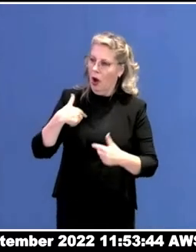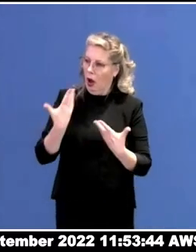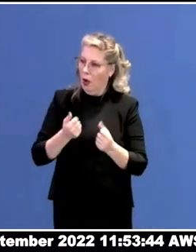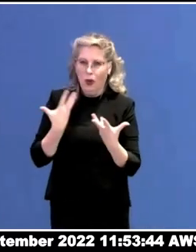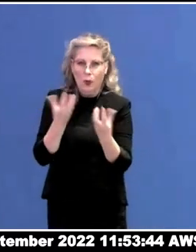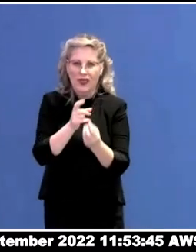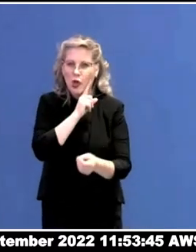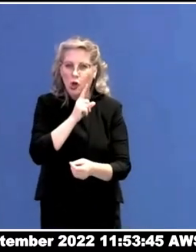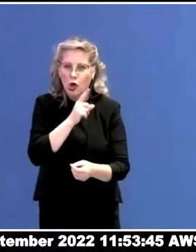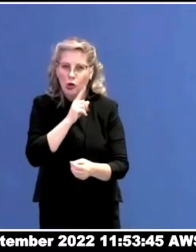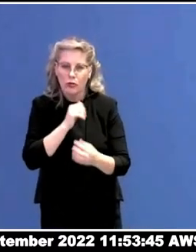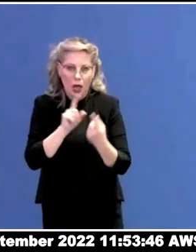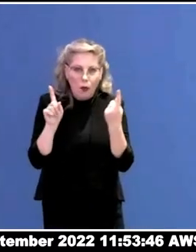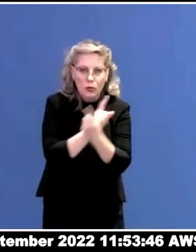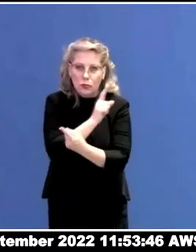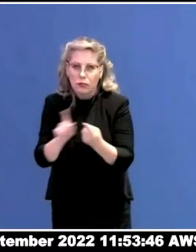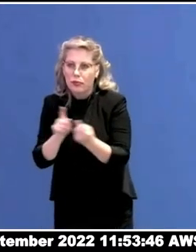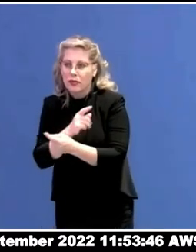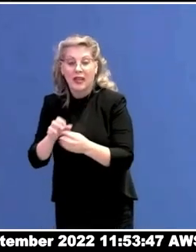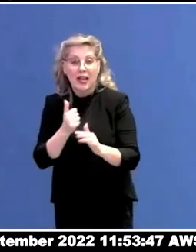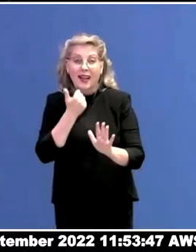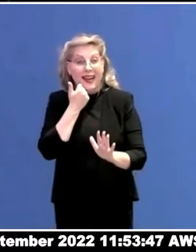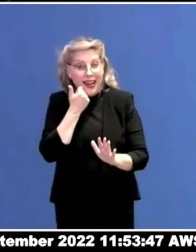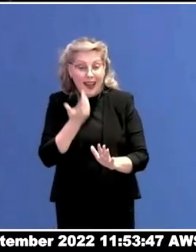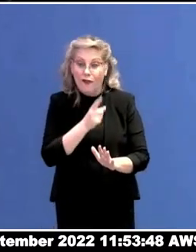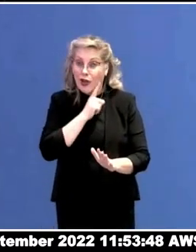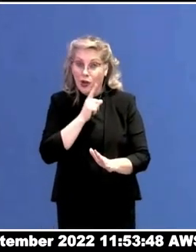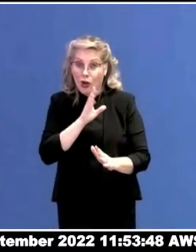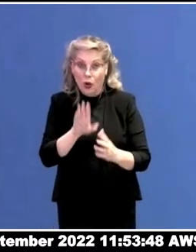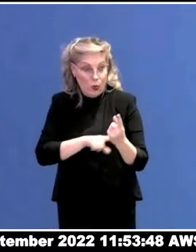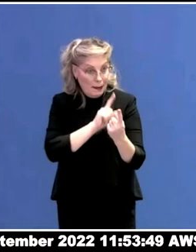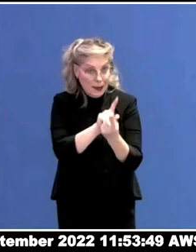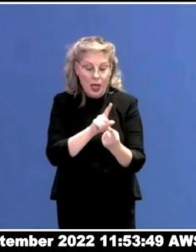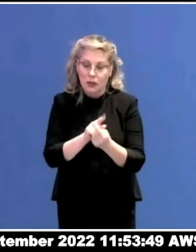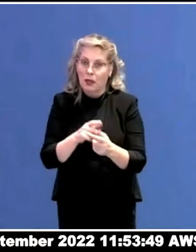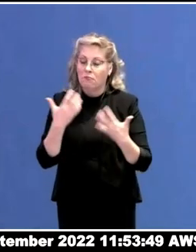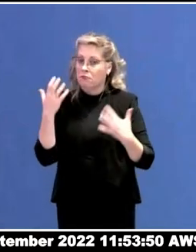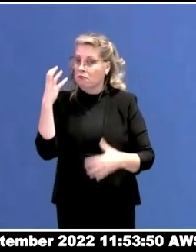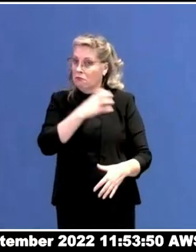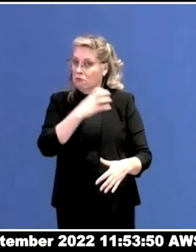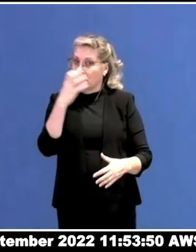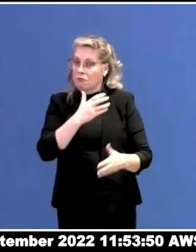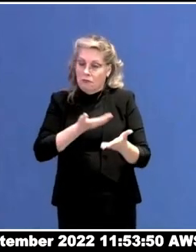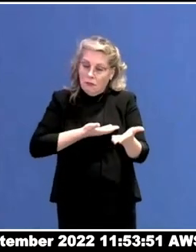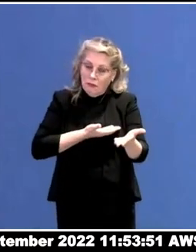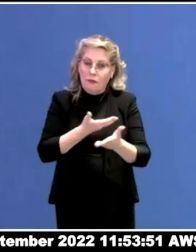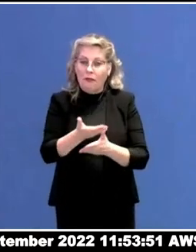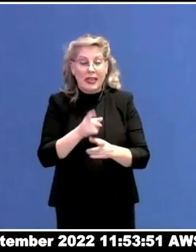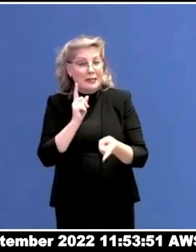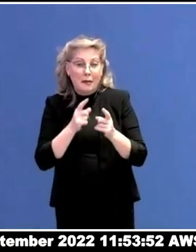Each and every single young girl we had that conversation with, we had strong conversations, and, you know, we would have laughter and kindness and there was some